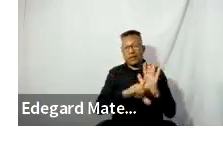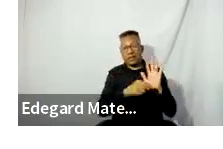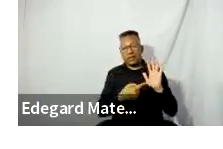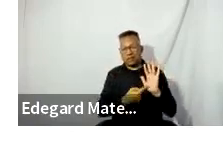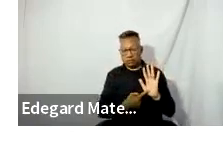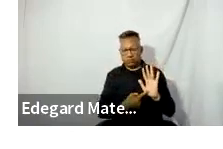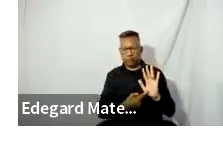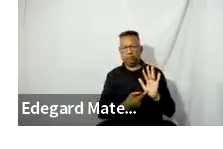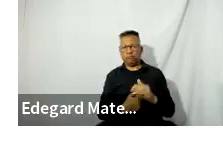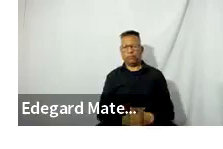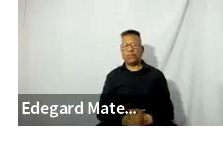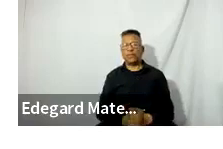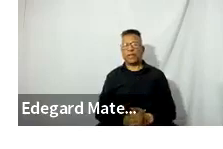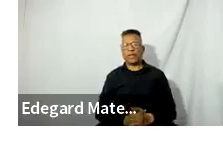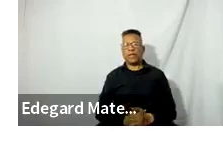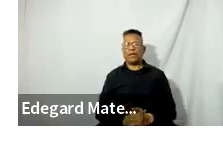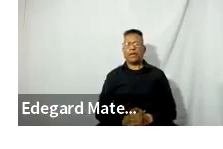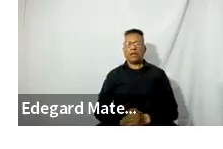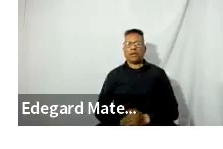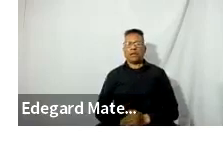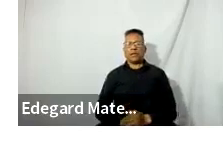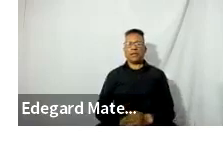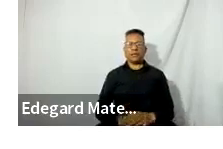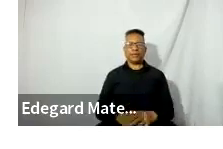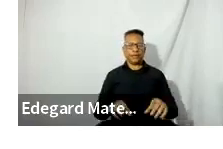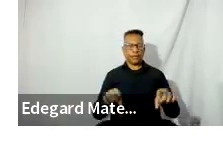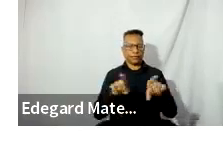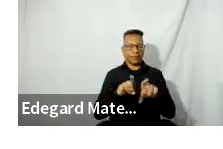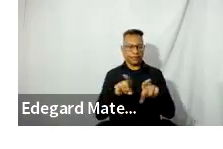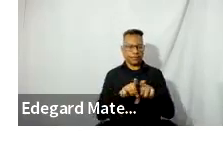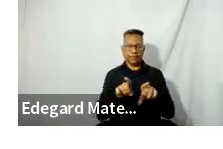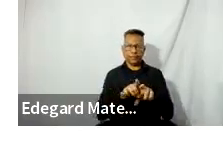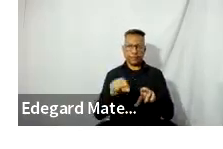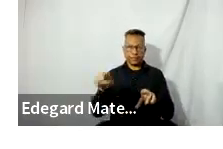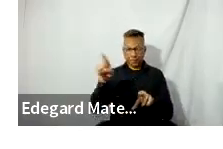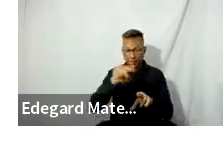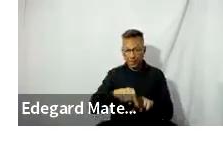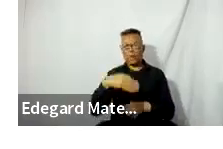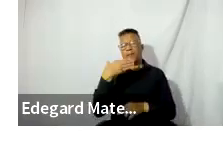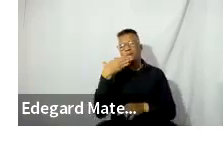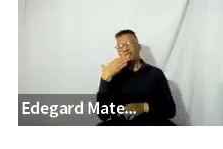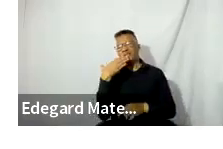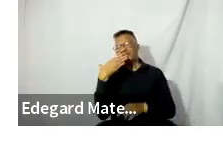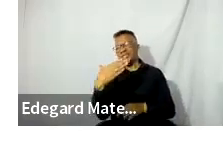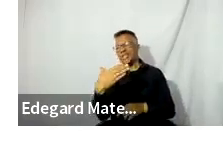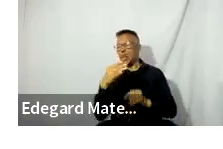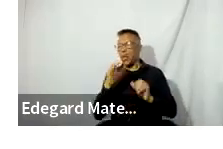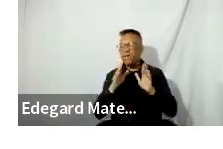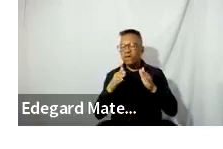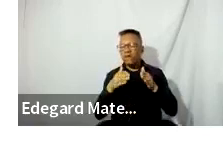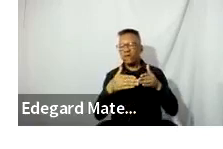there's also a a a a a cautious or a cautious or qualified appeal to Marx